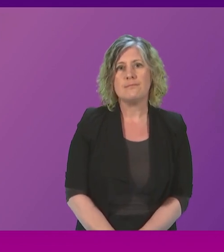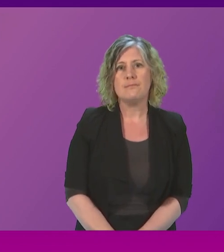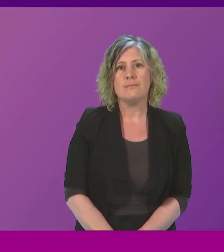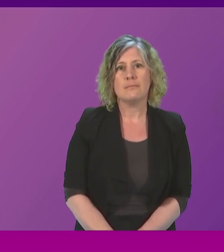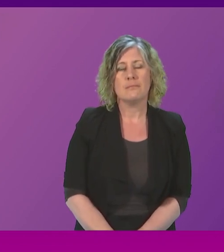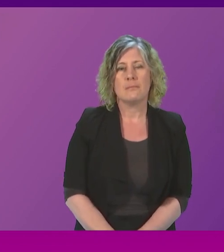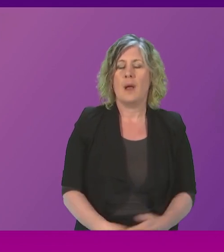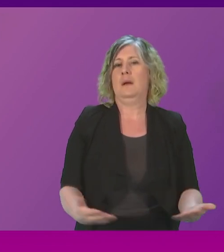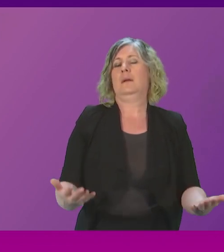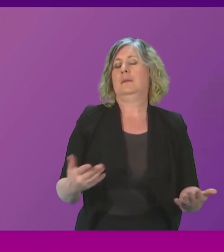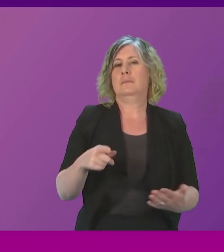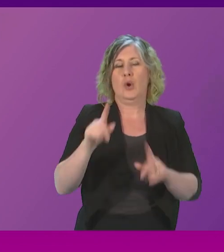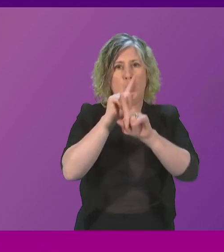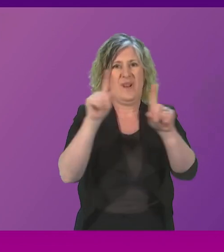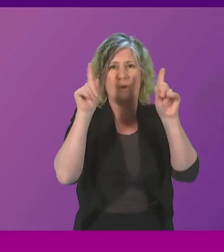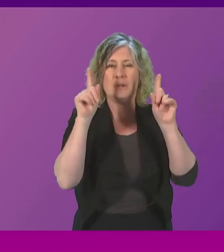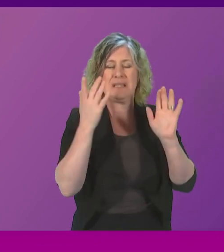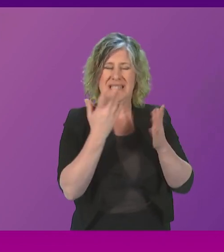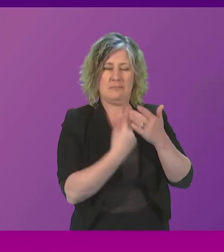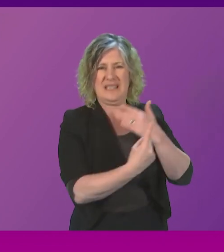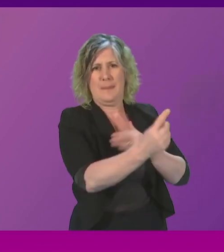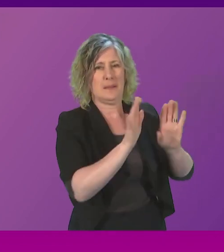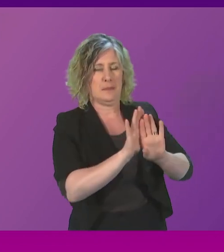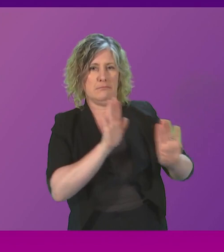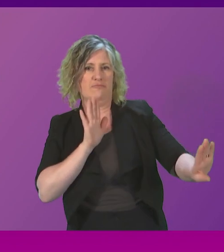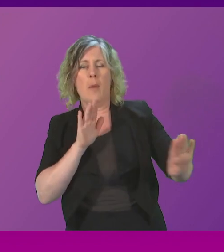Of course, the university is independent of the Scottish Government, but I absolutely